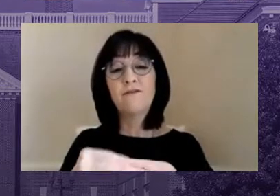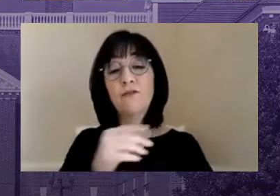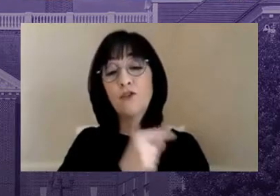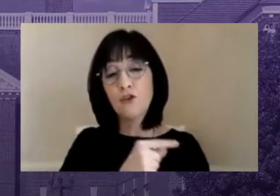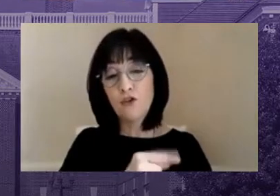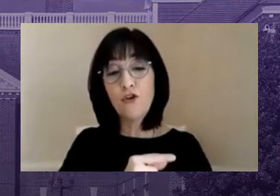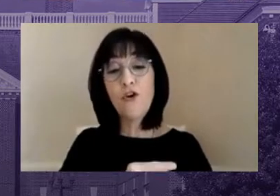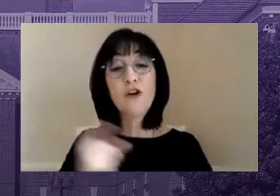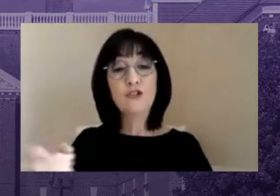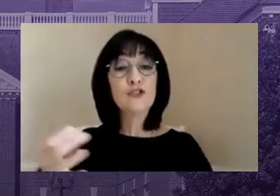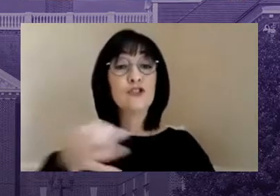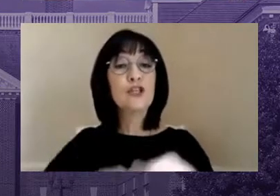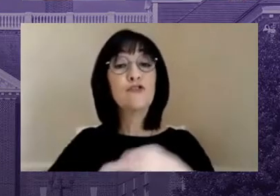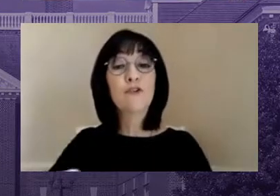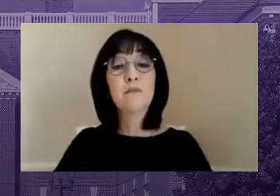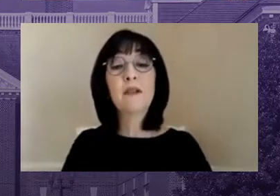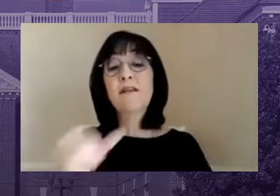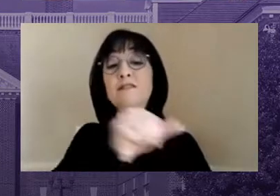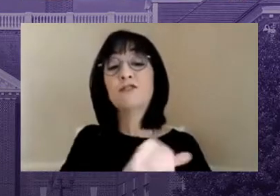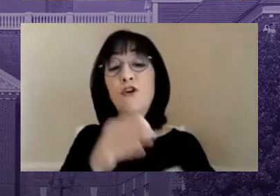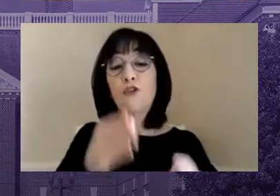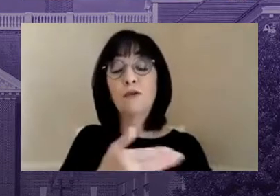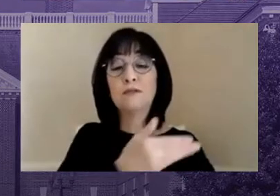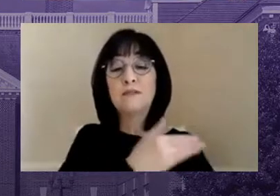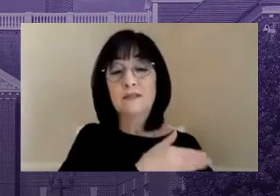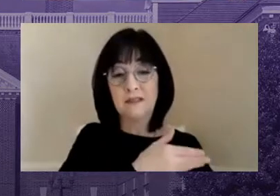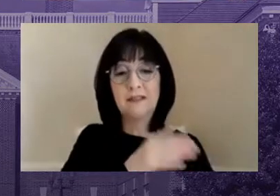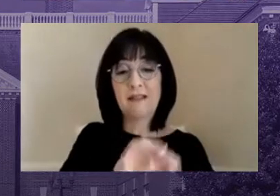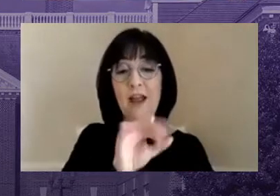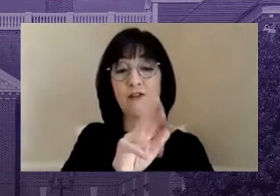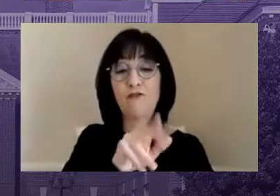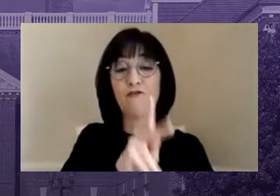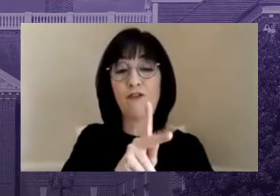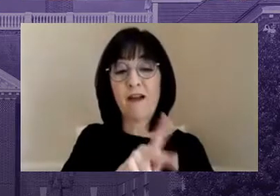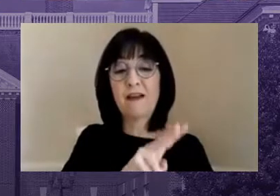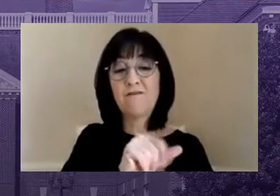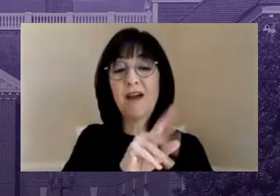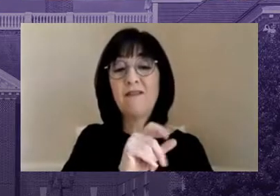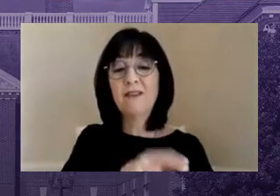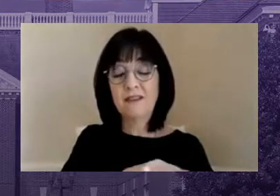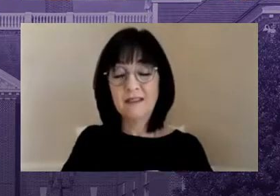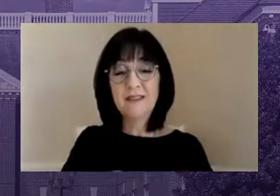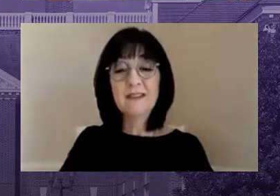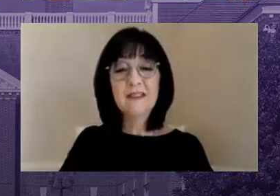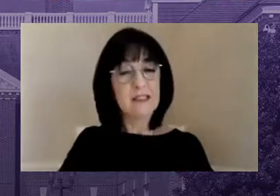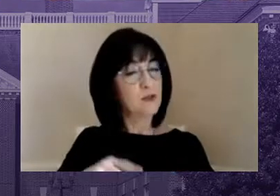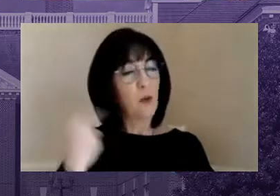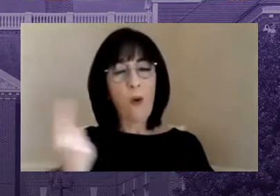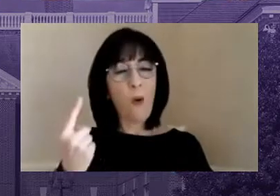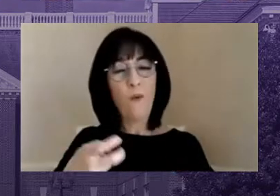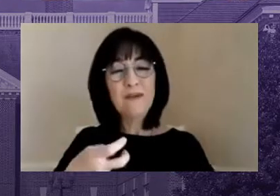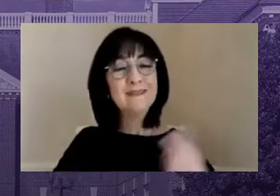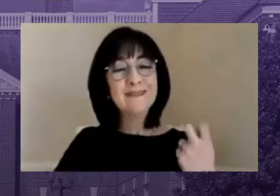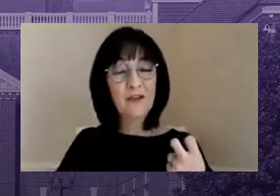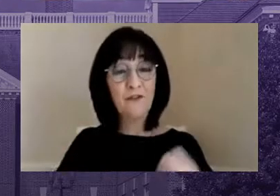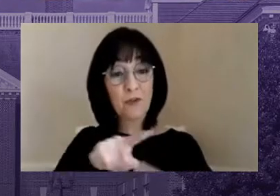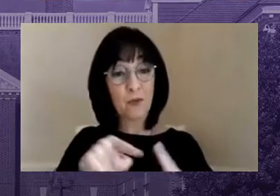and Major General Frank Babylon. It's always difficult to replace somebody like that. And the